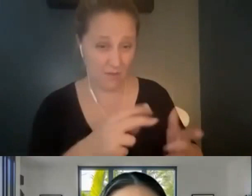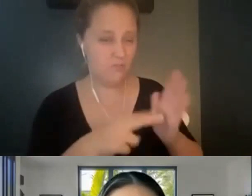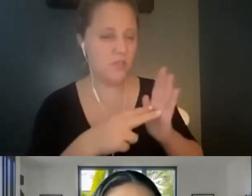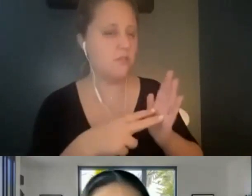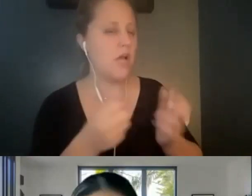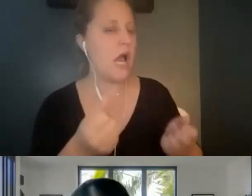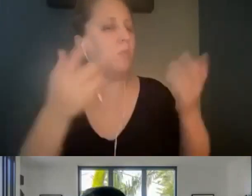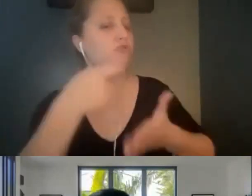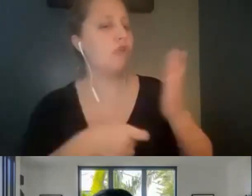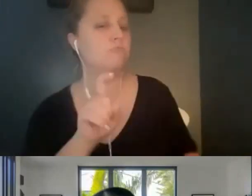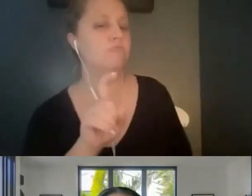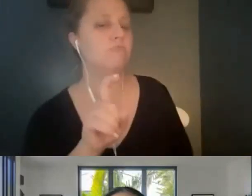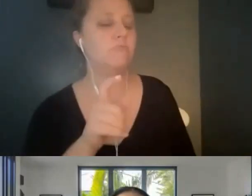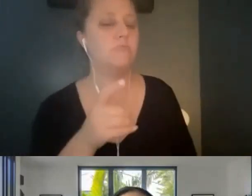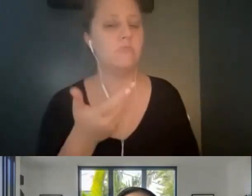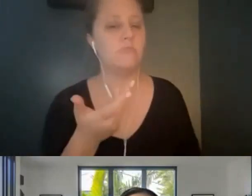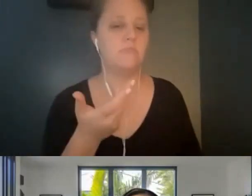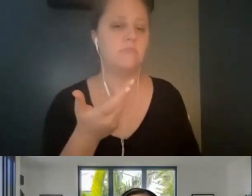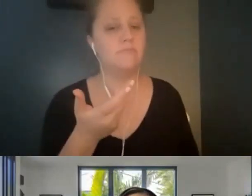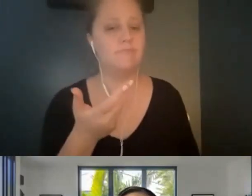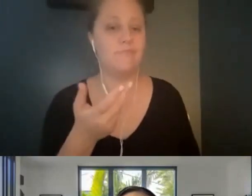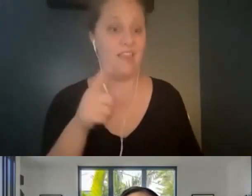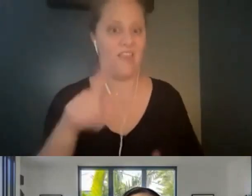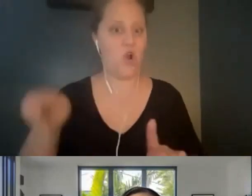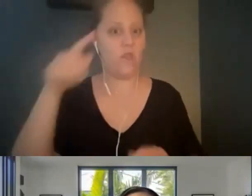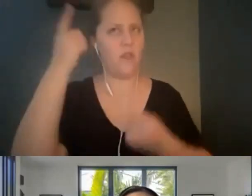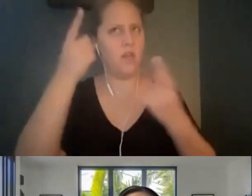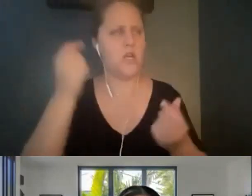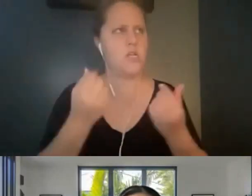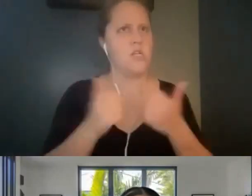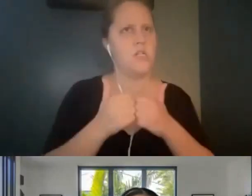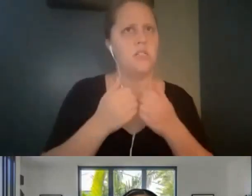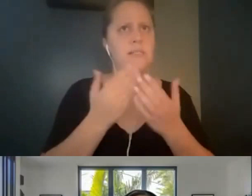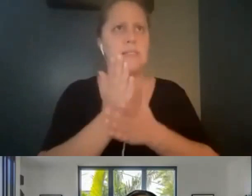If I do this, so it's more about the big picture, they're thinking instead of individual